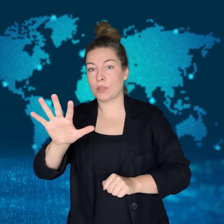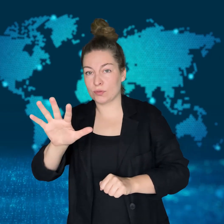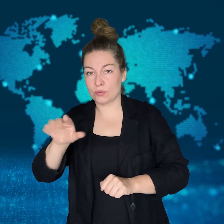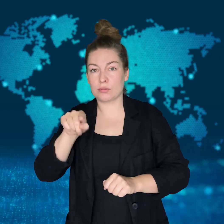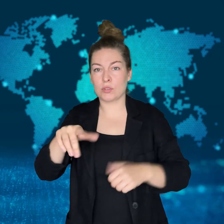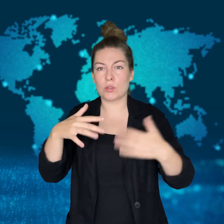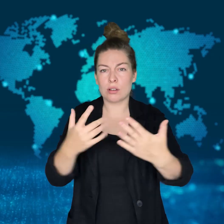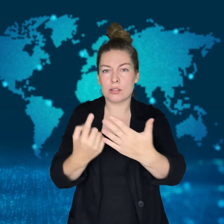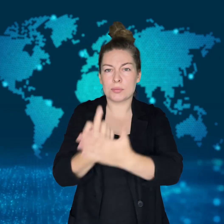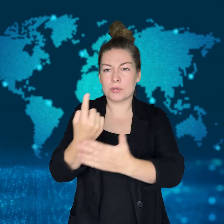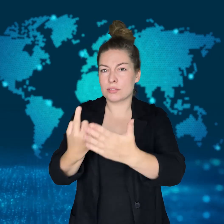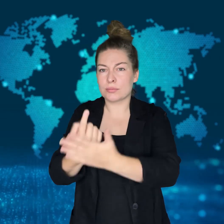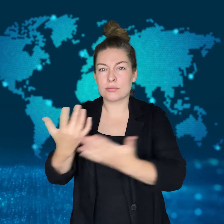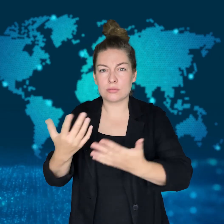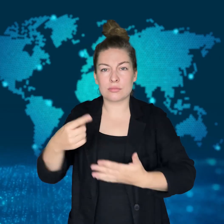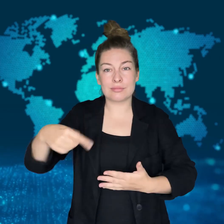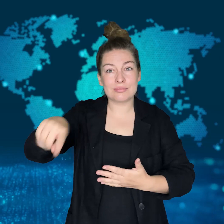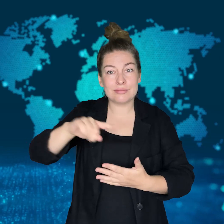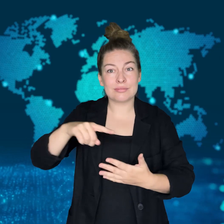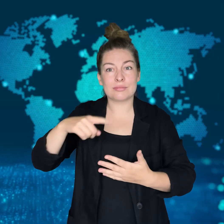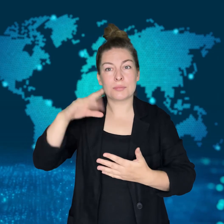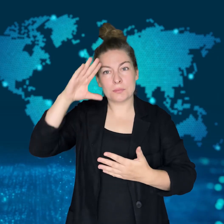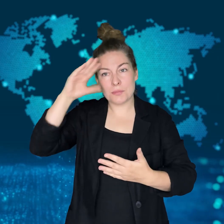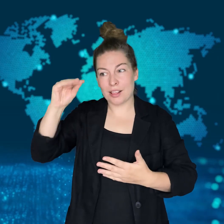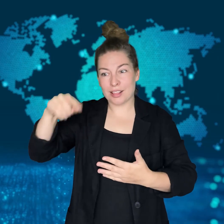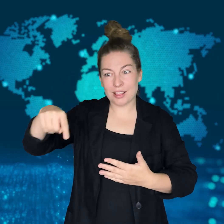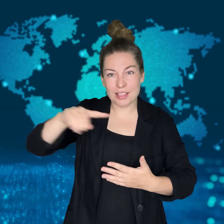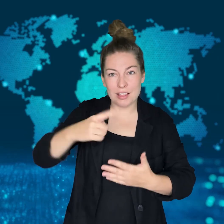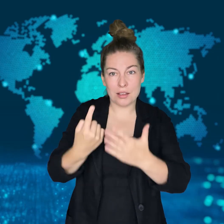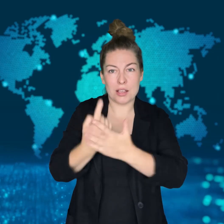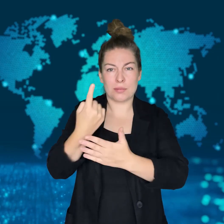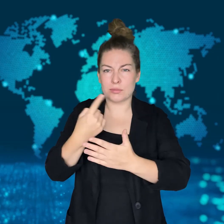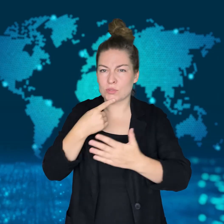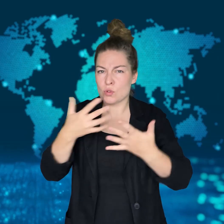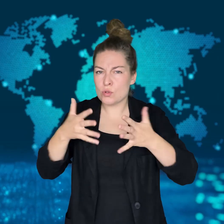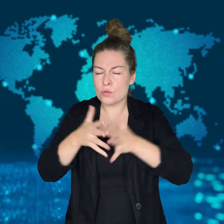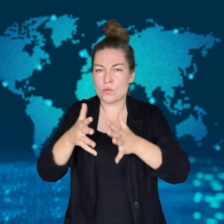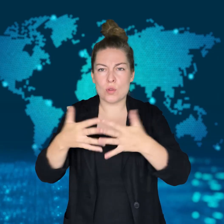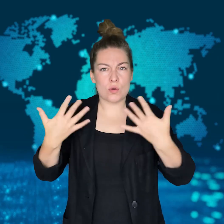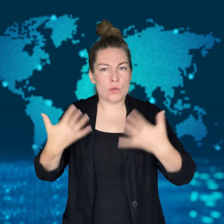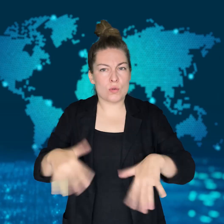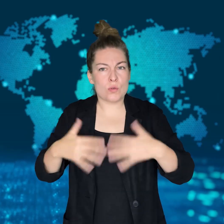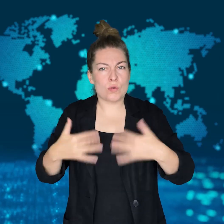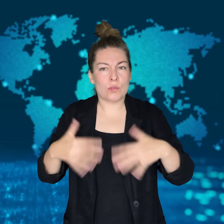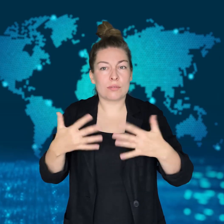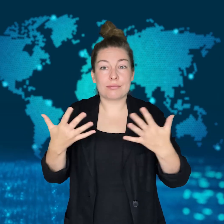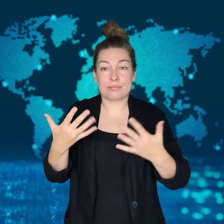a moleskin patch.